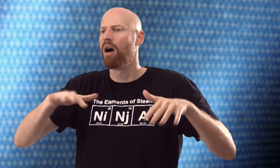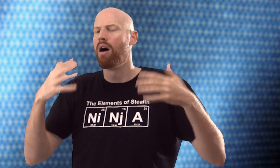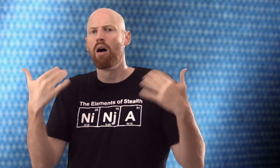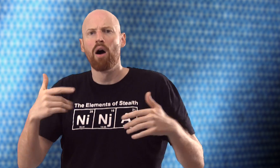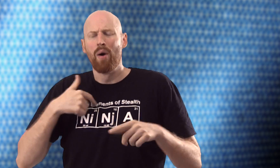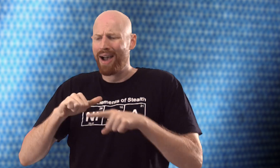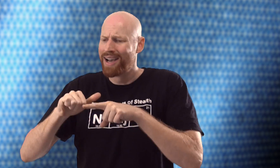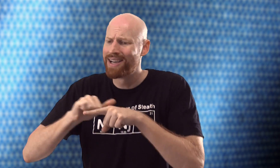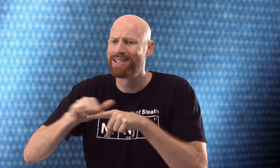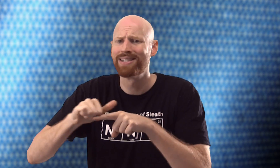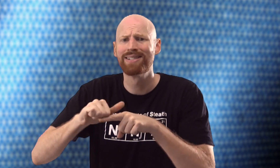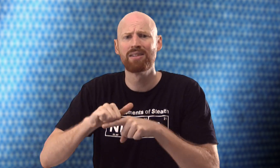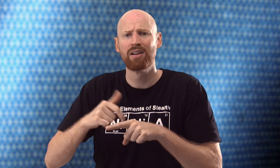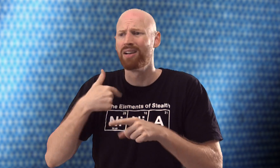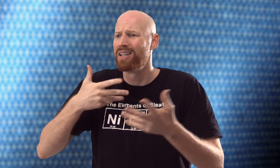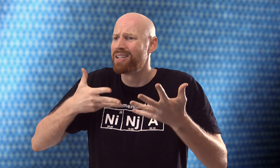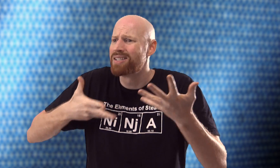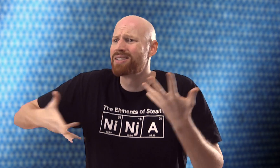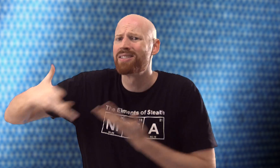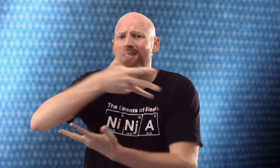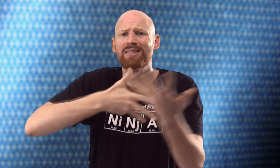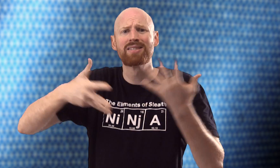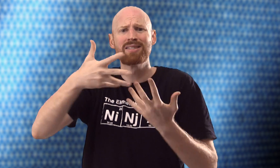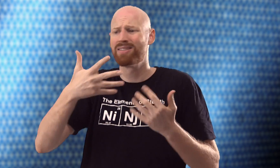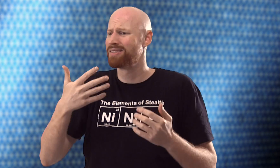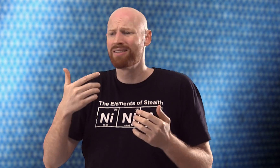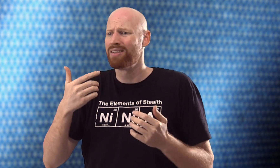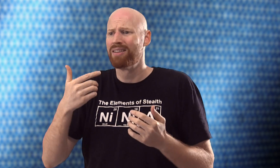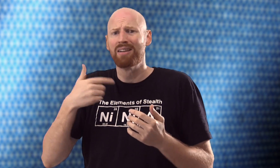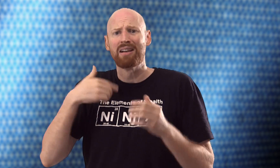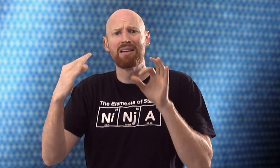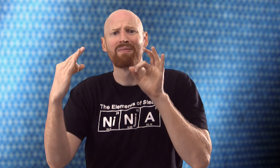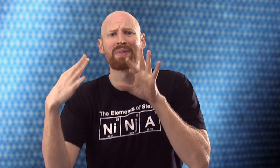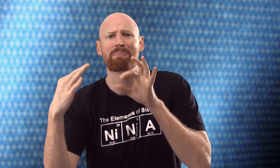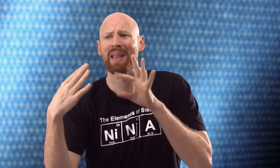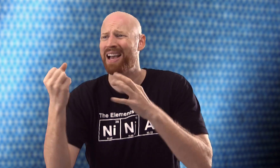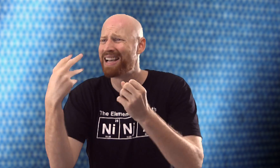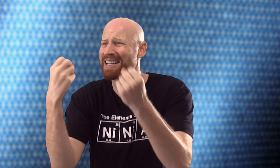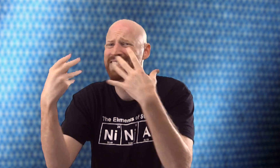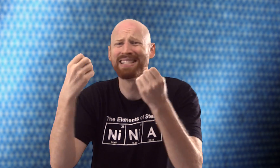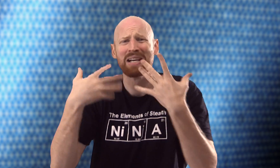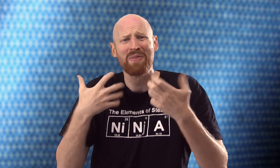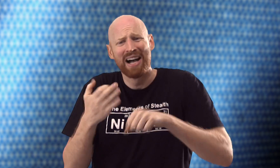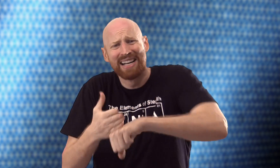talking with people they go, "WOW...you know I practice and I socialize in the community and get feedback and